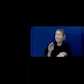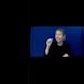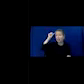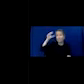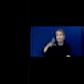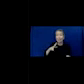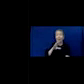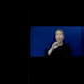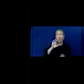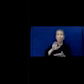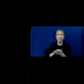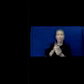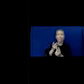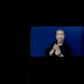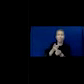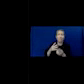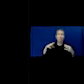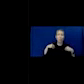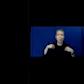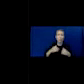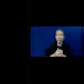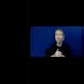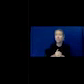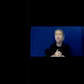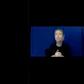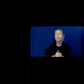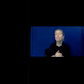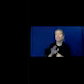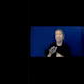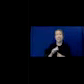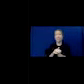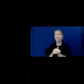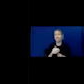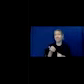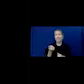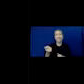They had a showroom full of red and green tractors, John Deere of course, they were